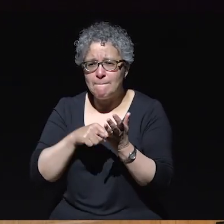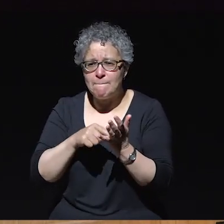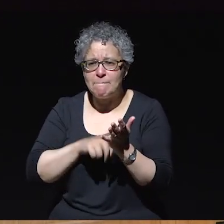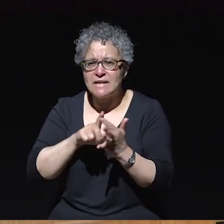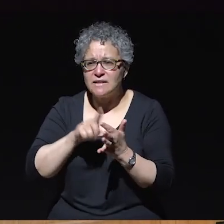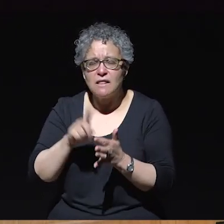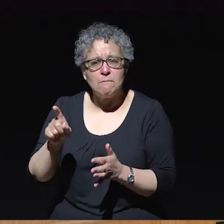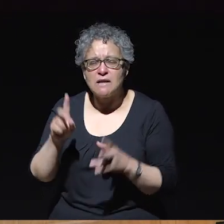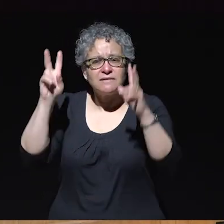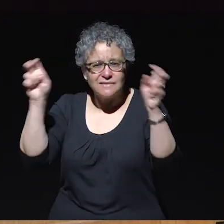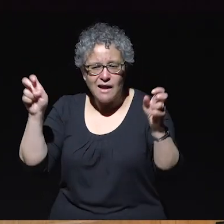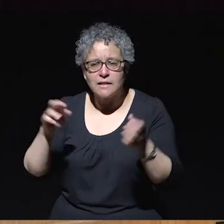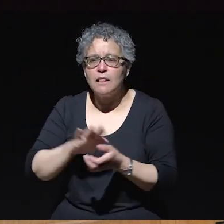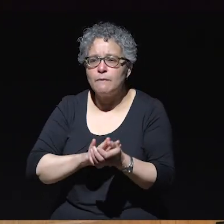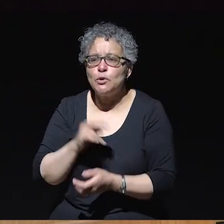that is very much attached to this work of art.